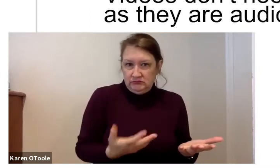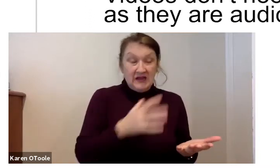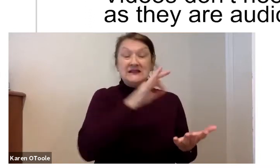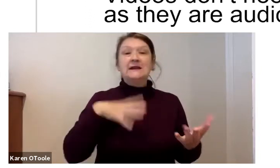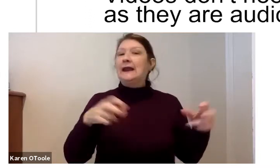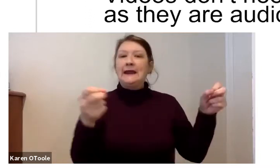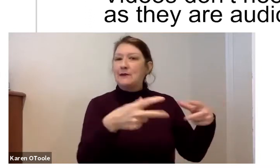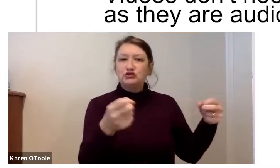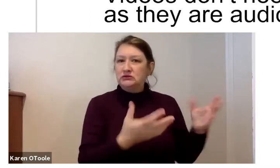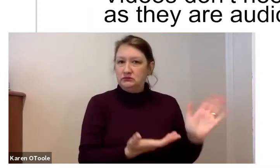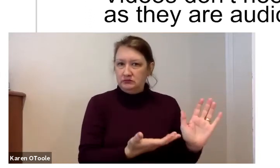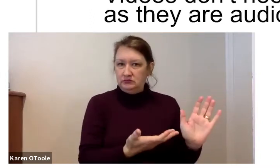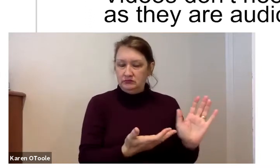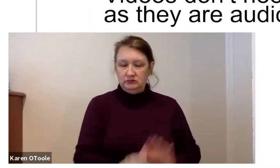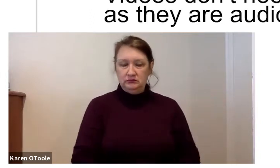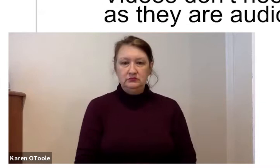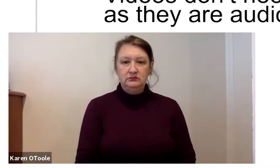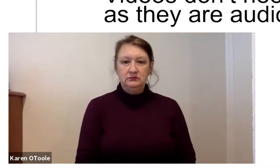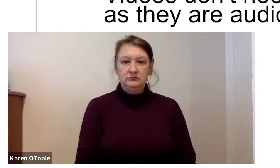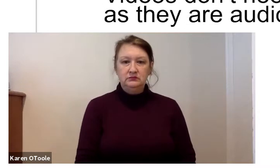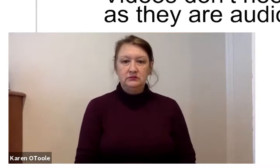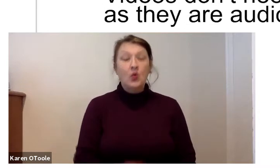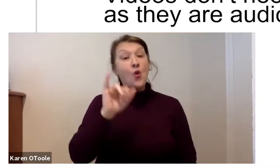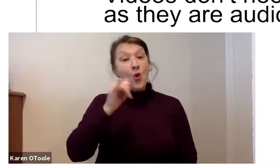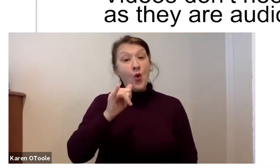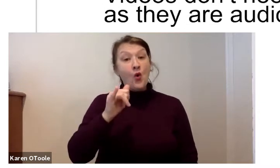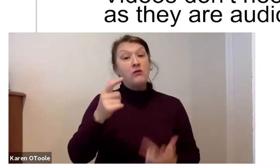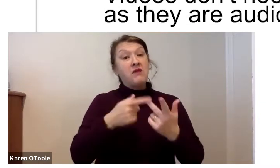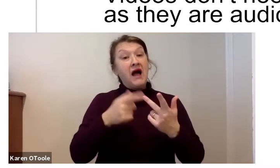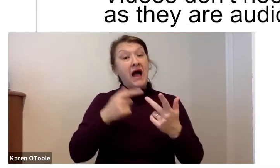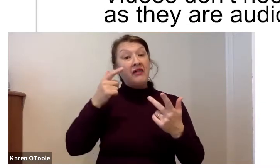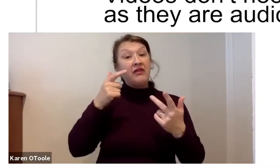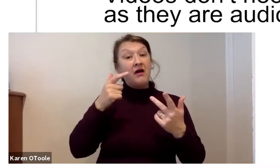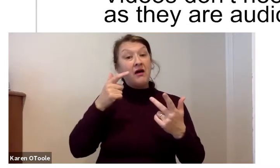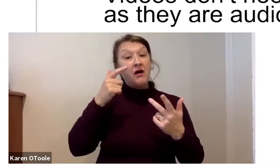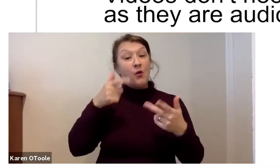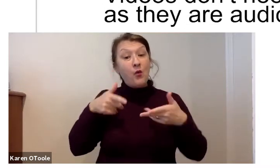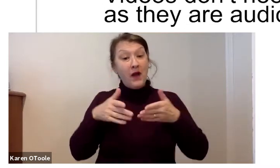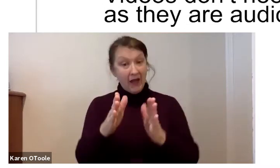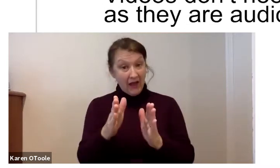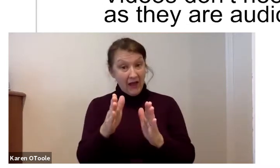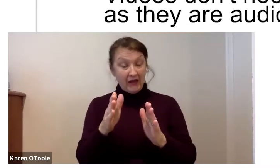Conversely the other side of that, interviews or music if they are